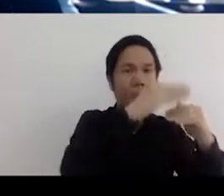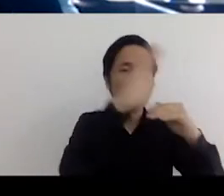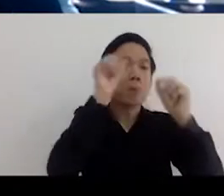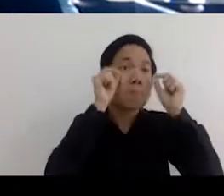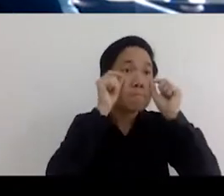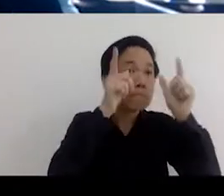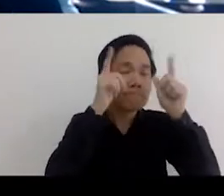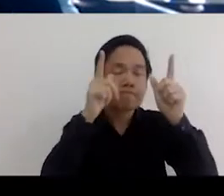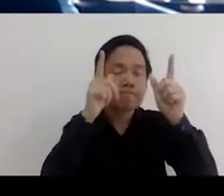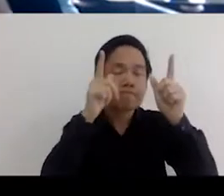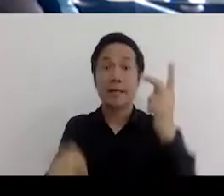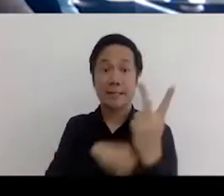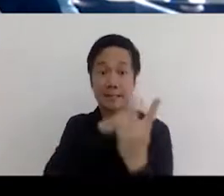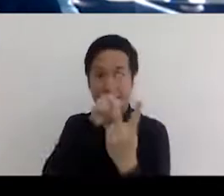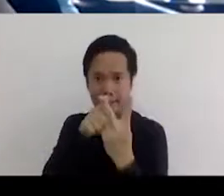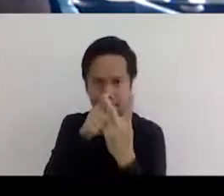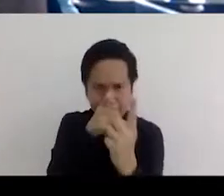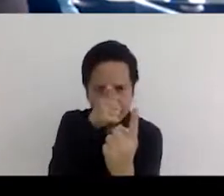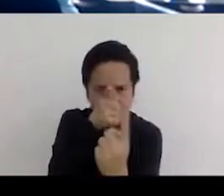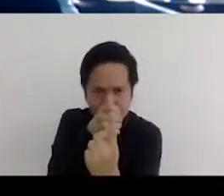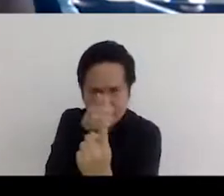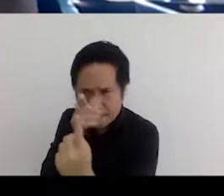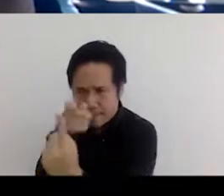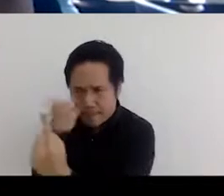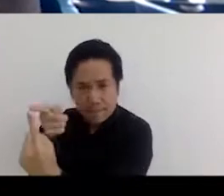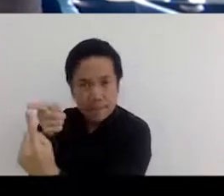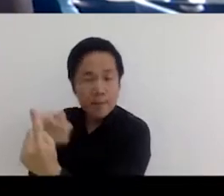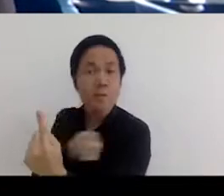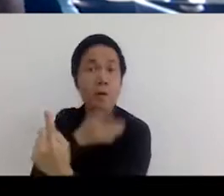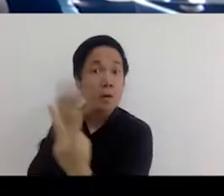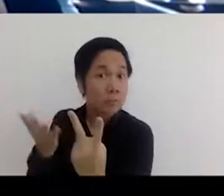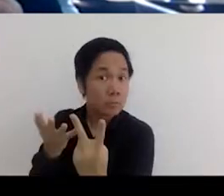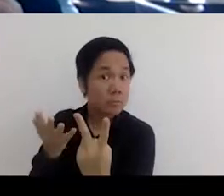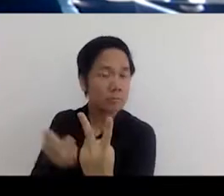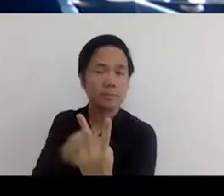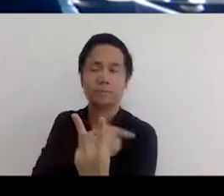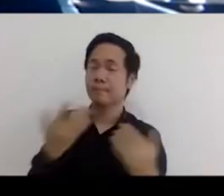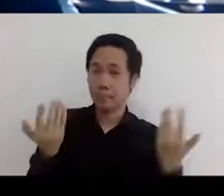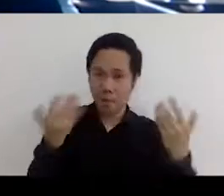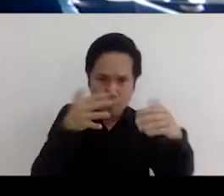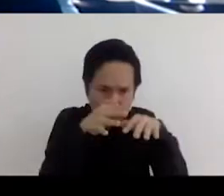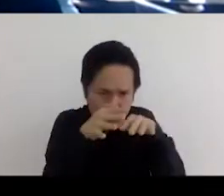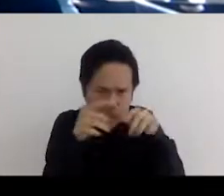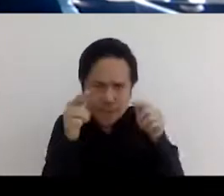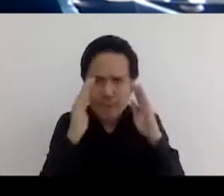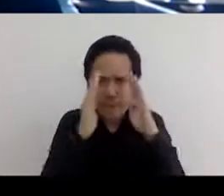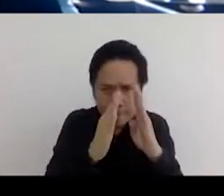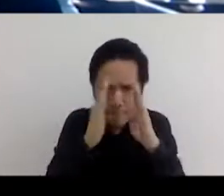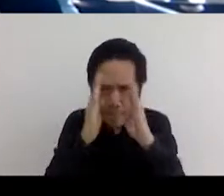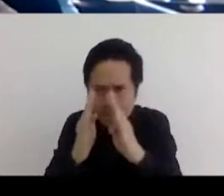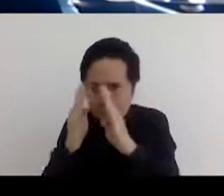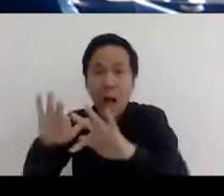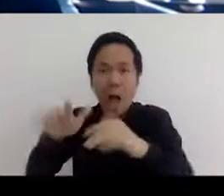We should not stay at the level of mainstreaming only because sometimes it can resemble, you know, sprinkling a bit of sugar on the cake.